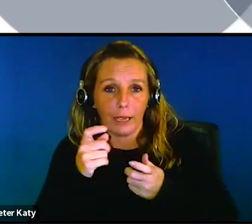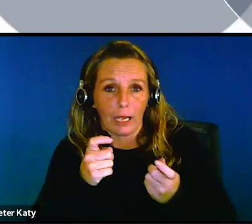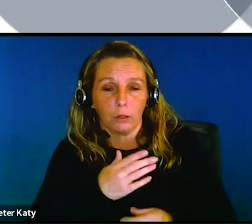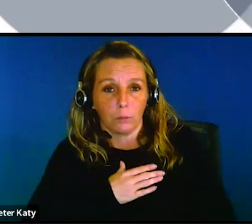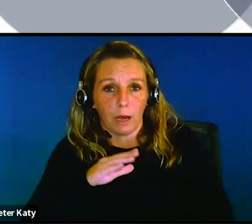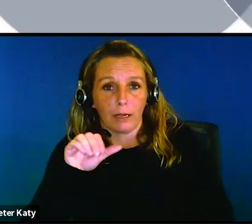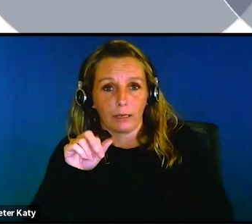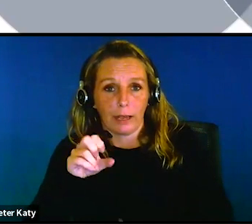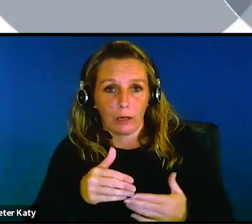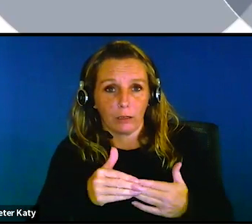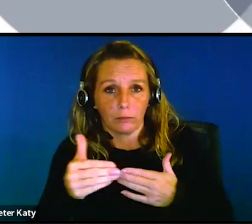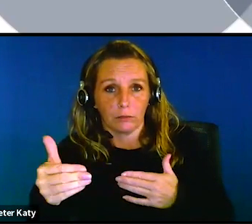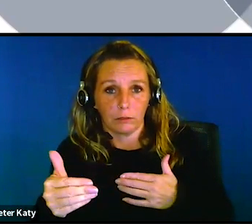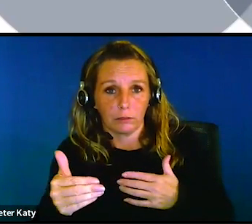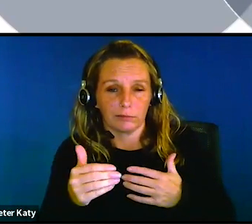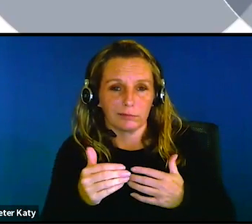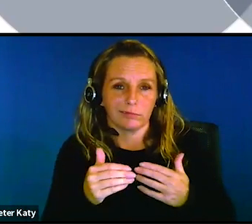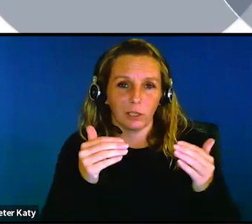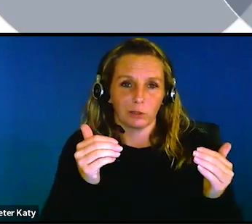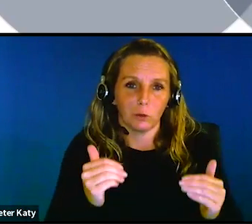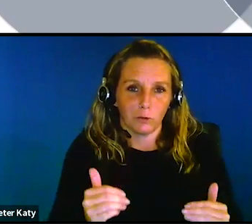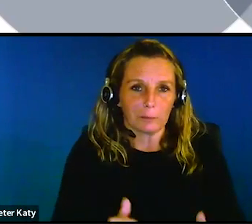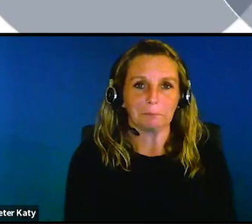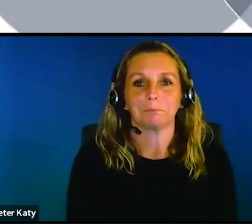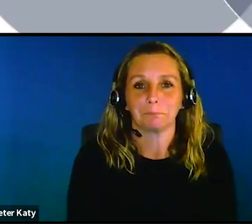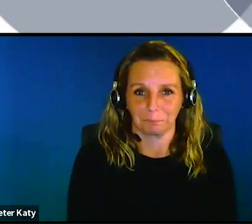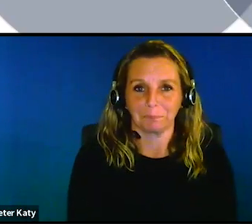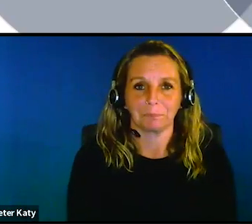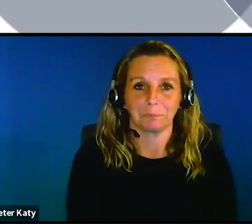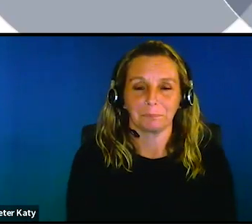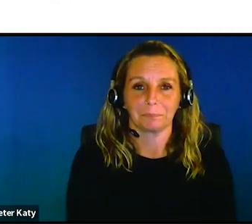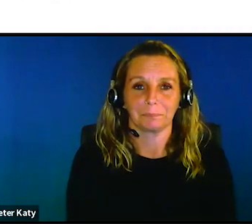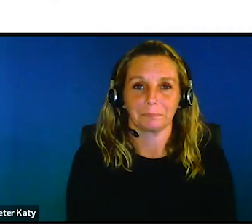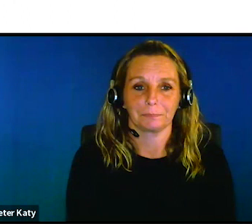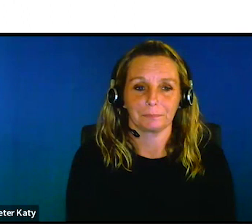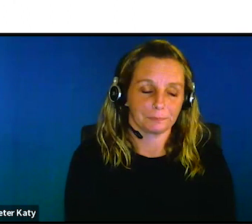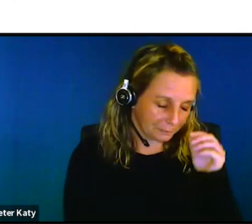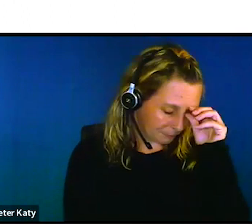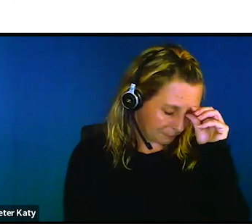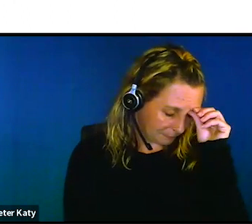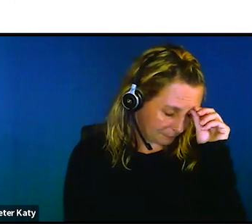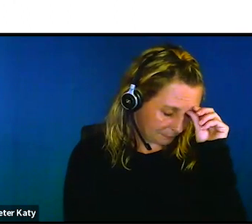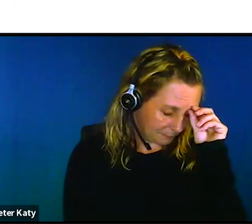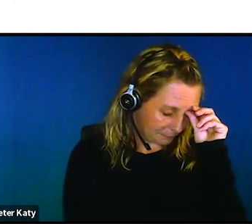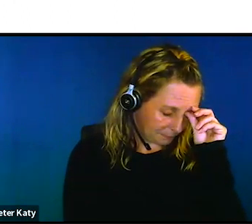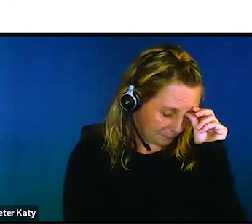Let's move on.